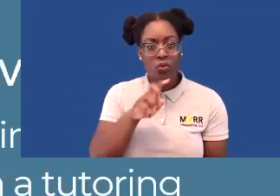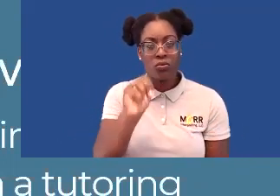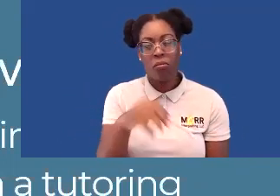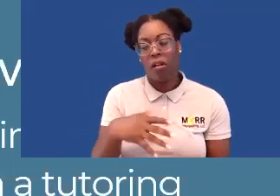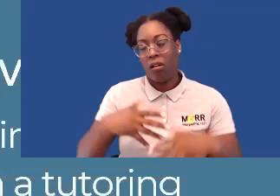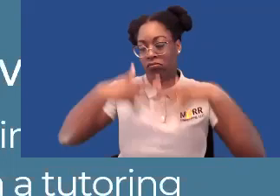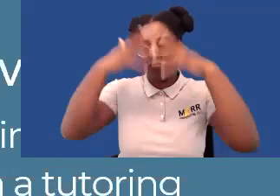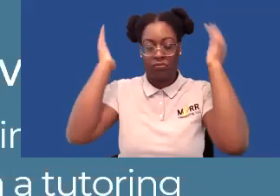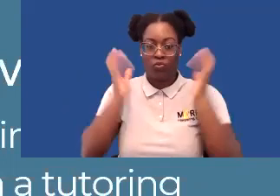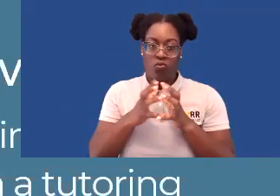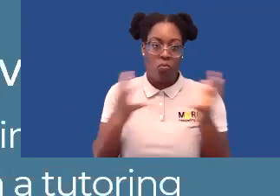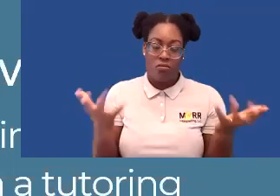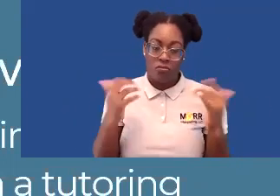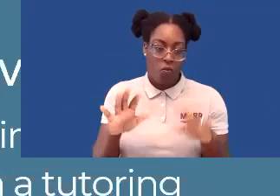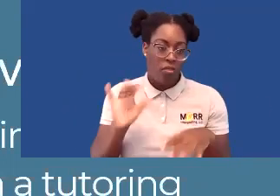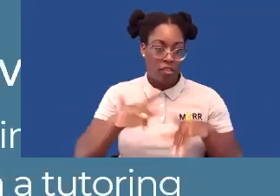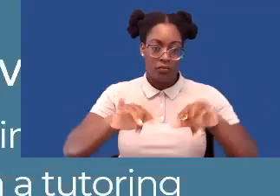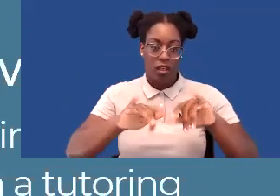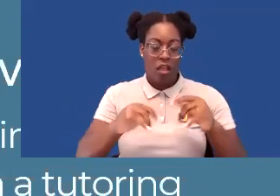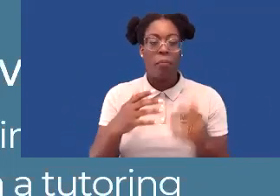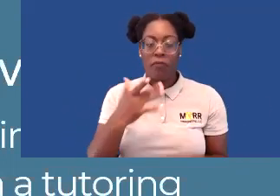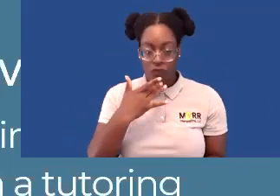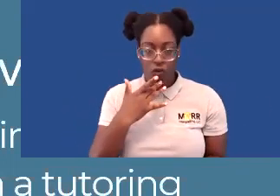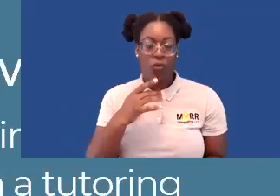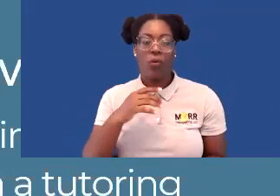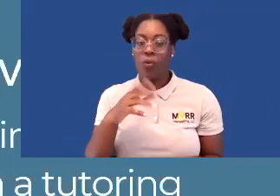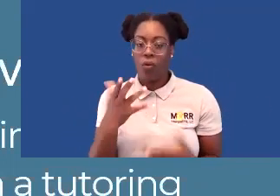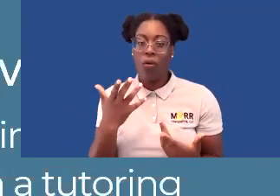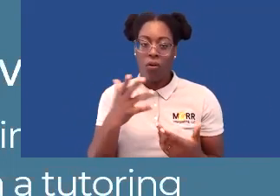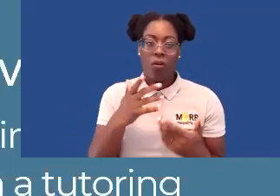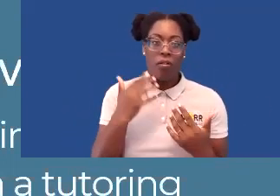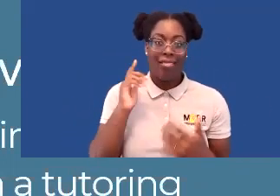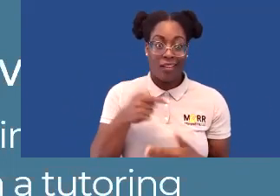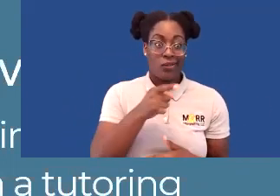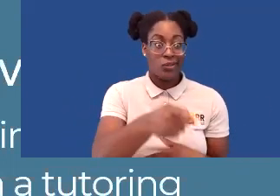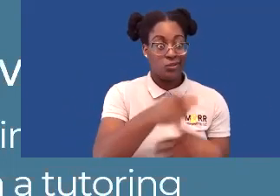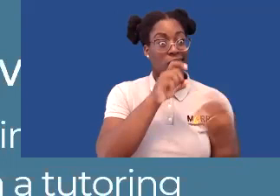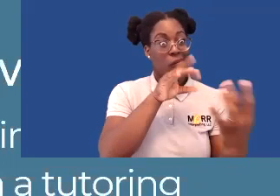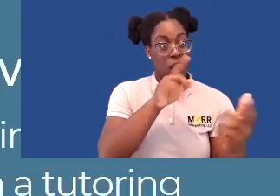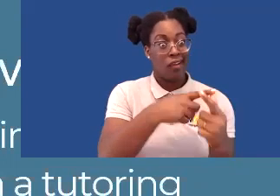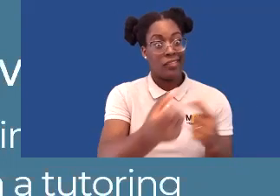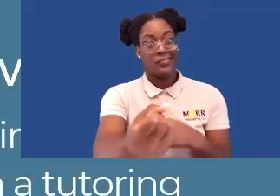So these are important things to consider as we think about synchronous tutoring and some of the myths.